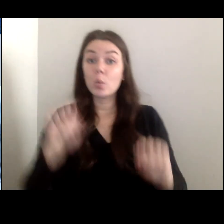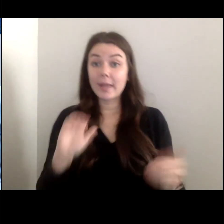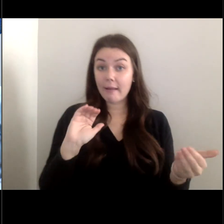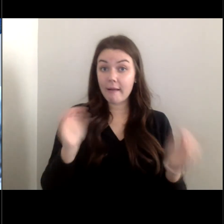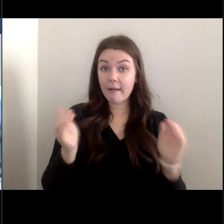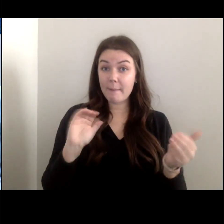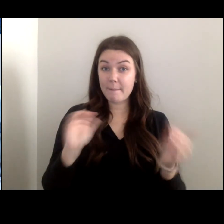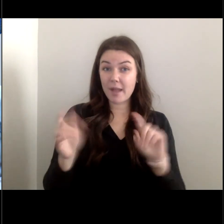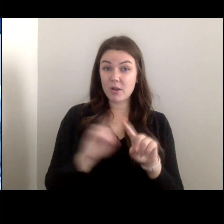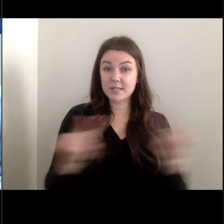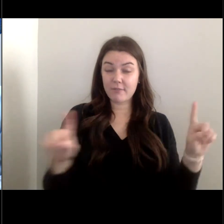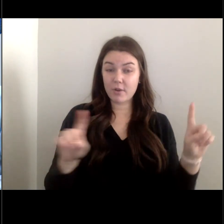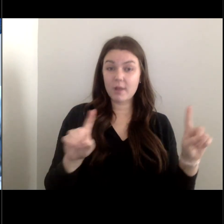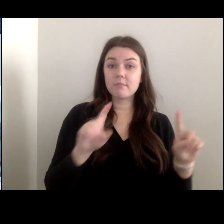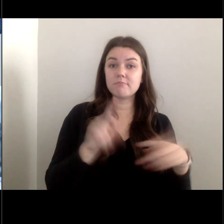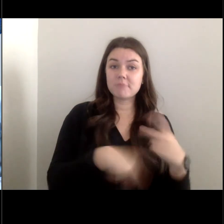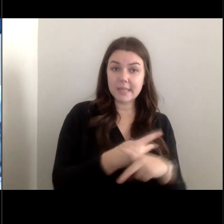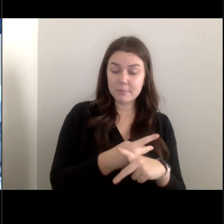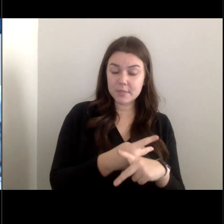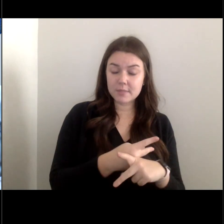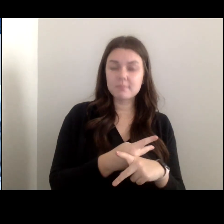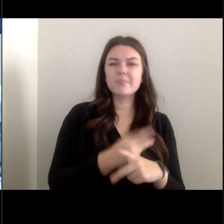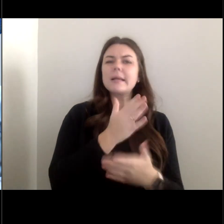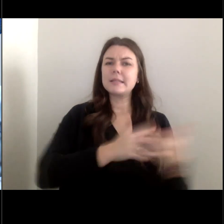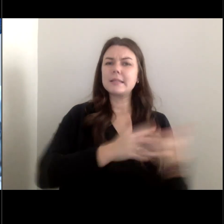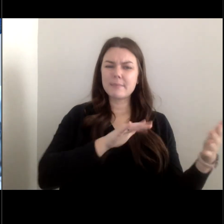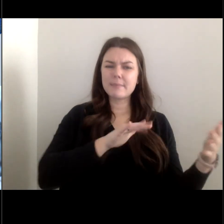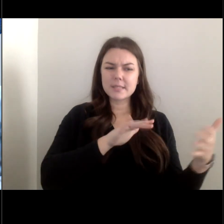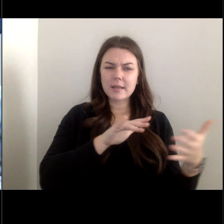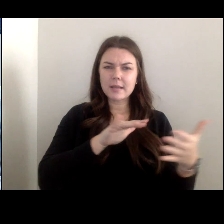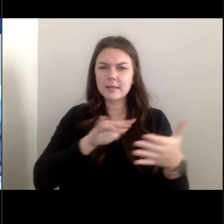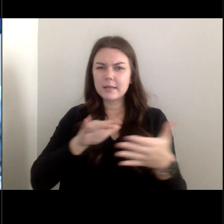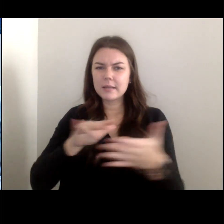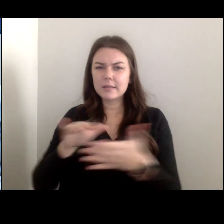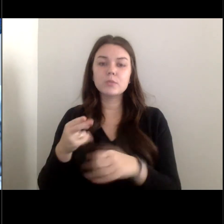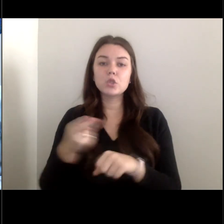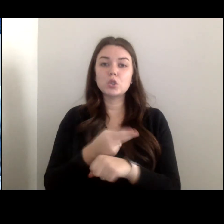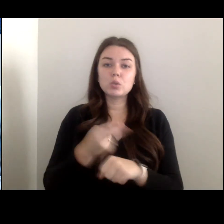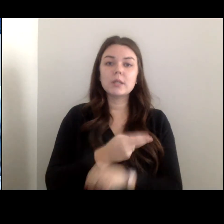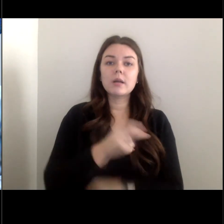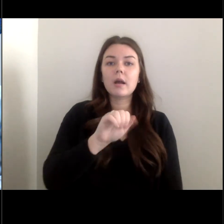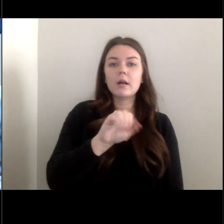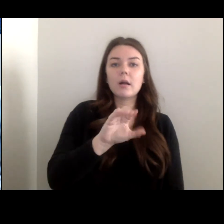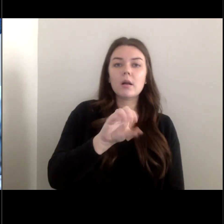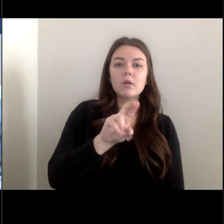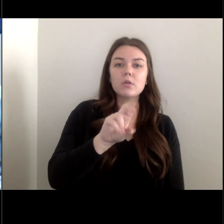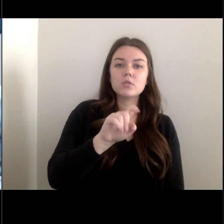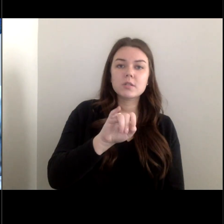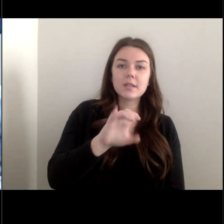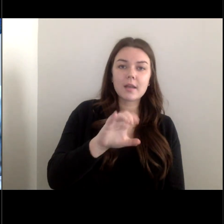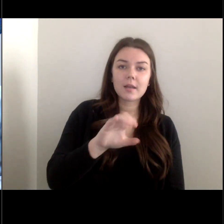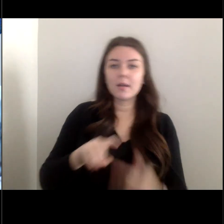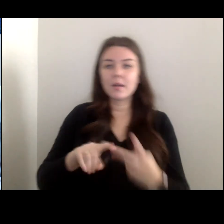And there have been some studies using, for example, acoustic and satellite tagging methods to...